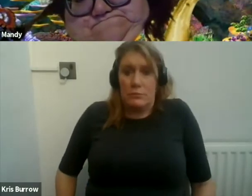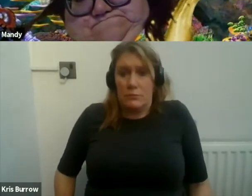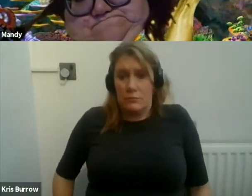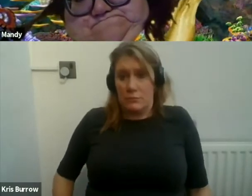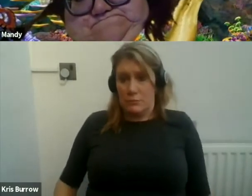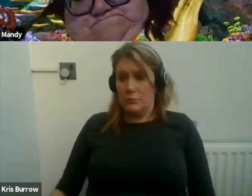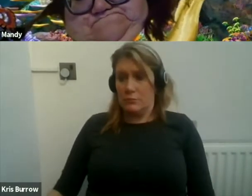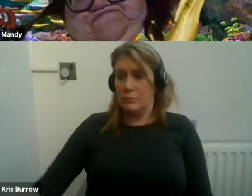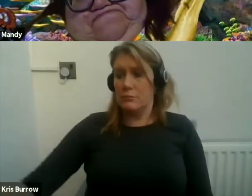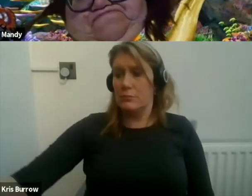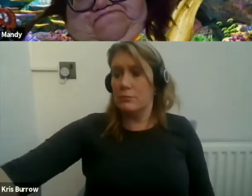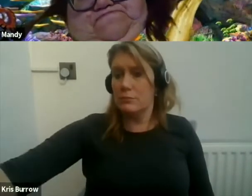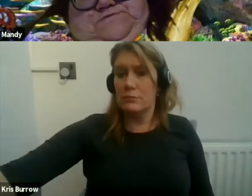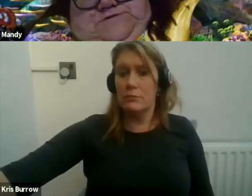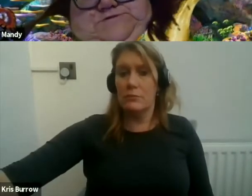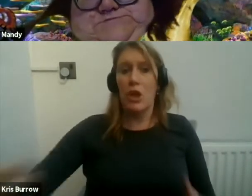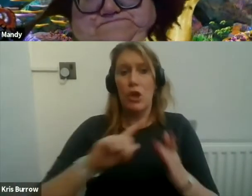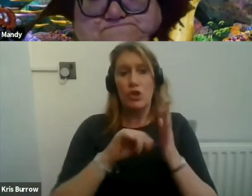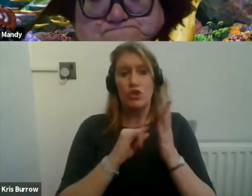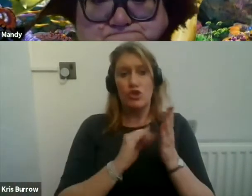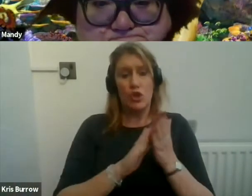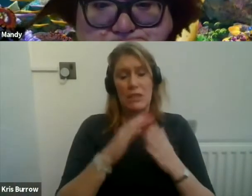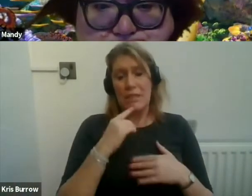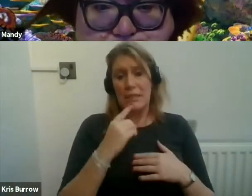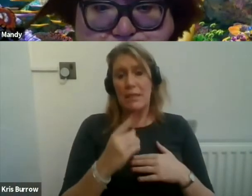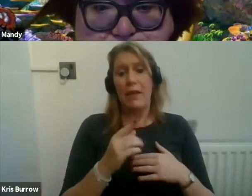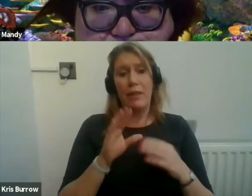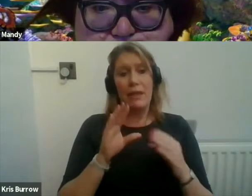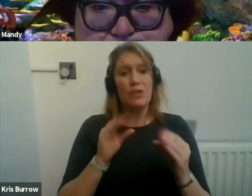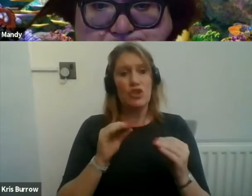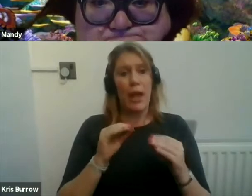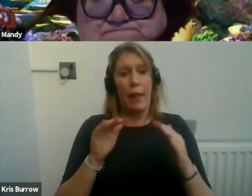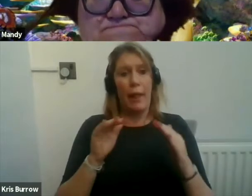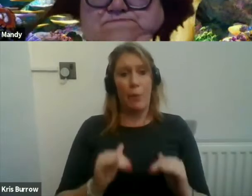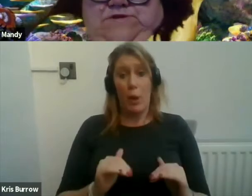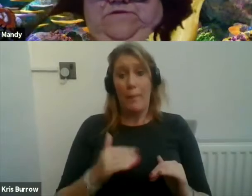people want to ask questions, they can pop them in.